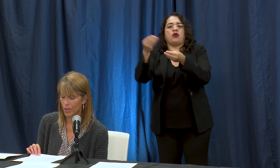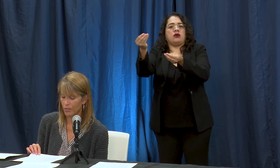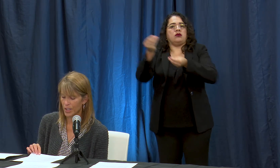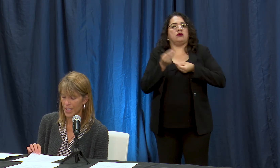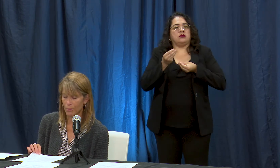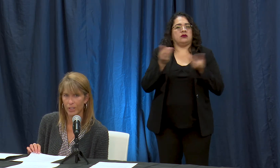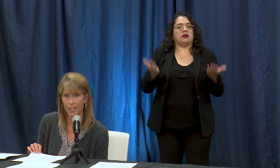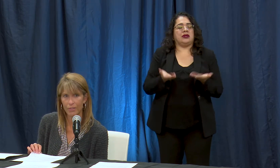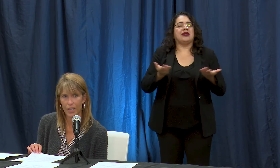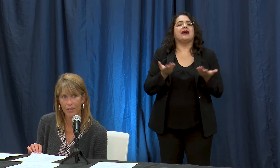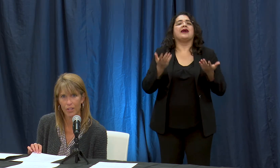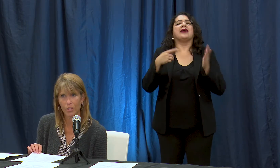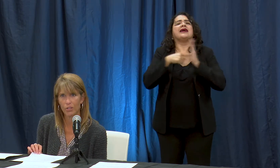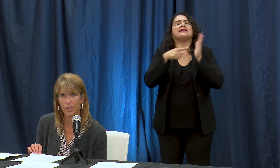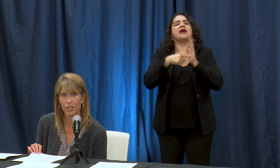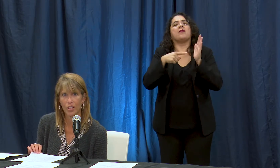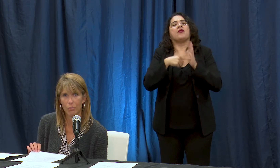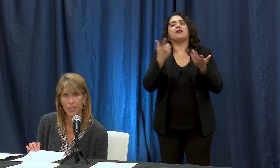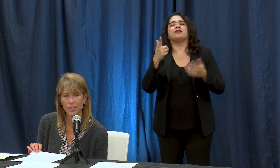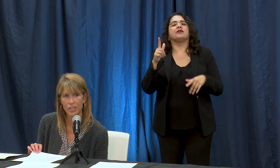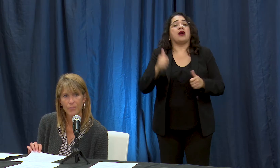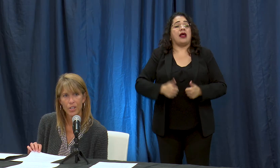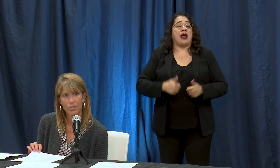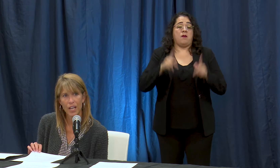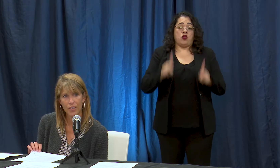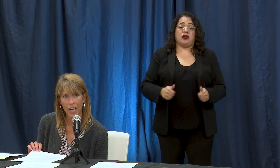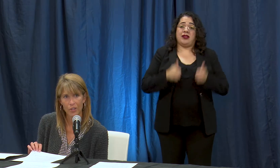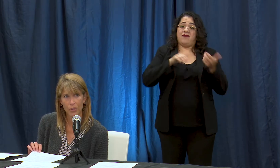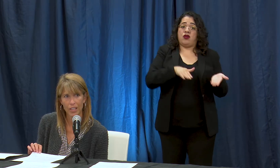for example if we have someone who lives in Long Beach who dies in a hospital in